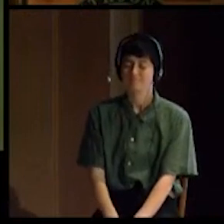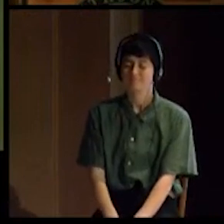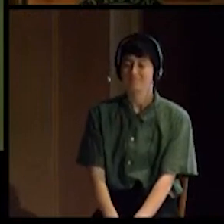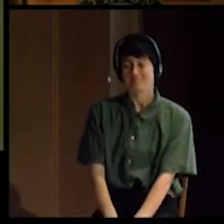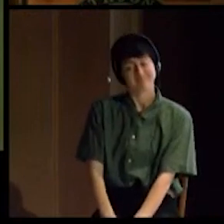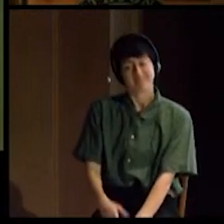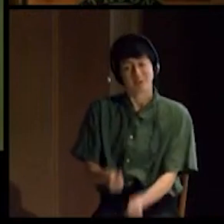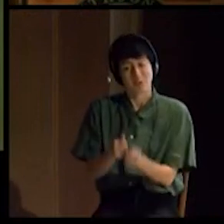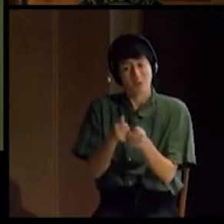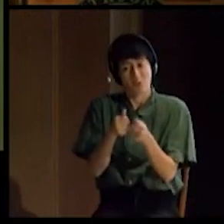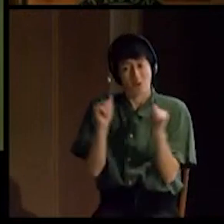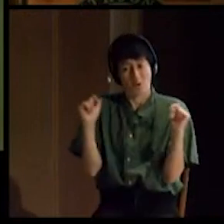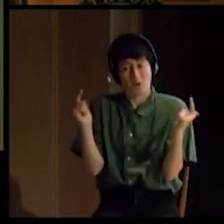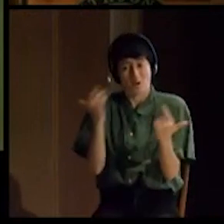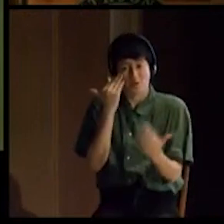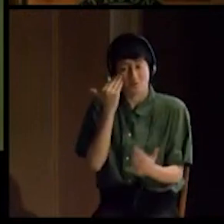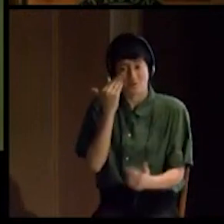So the pennaceous part of the feather